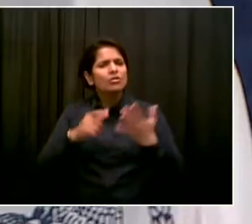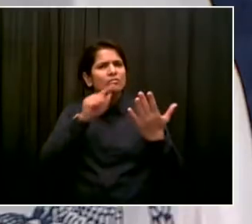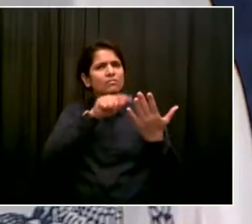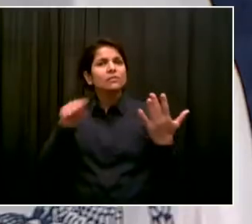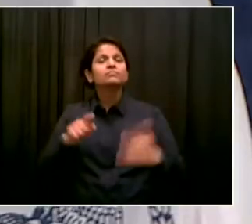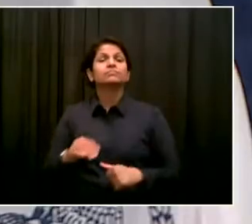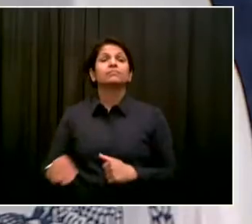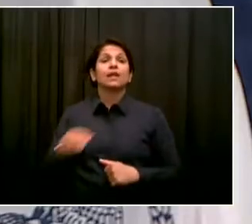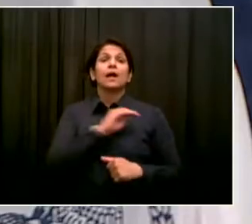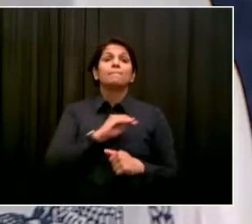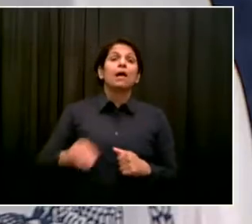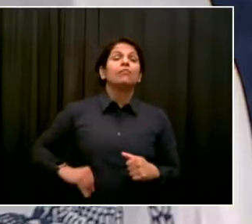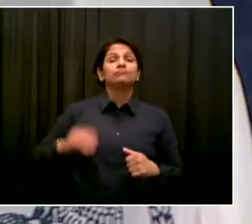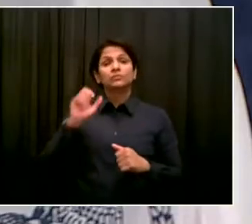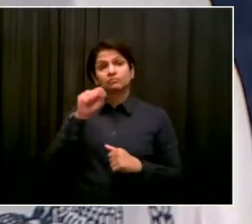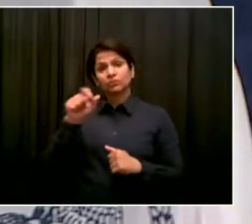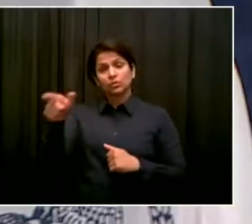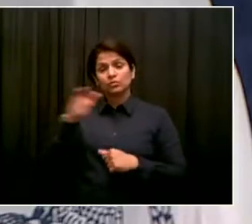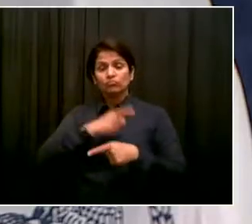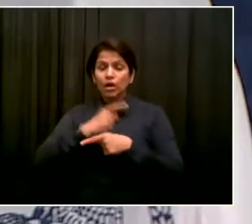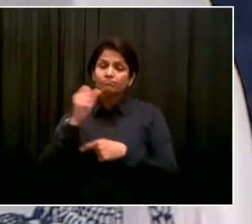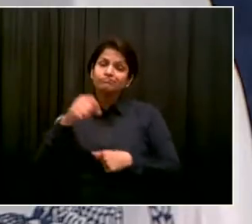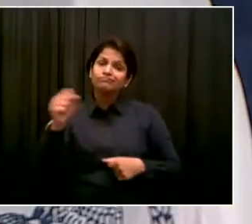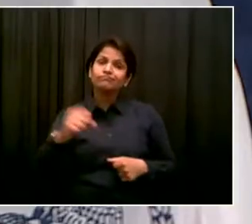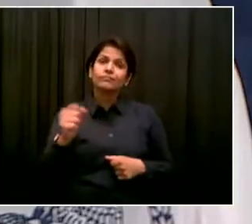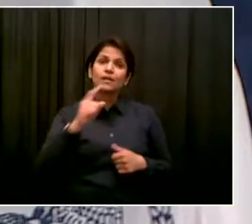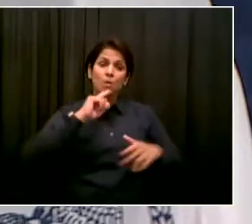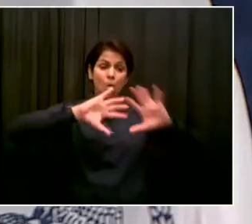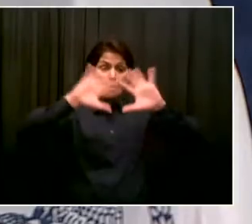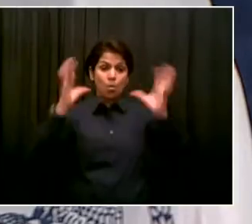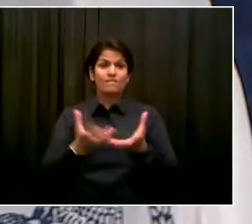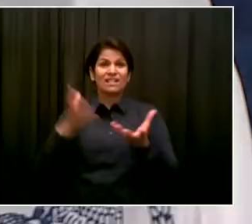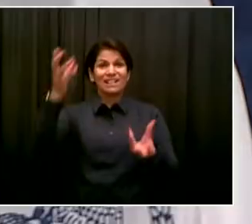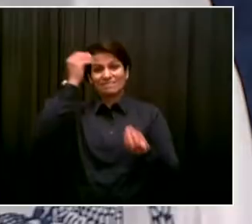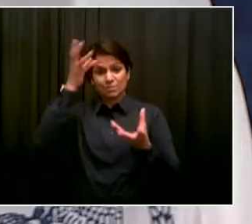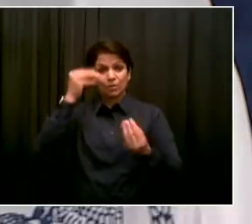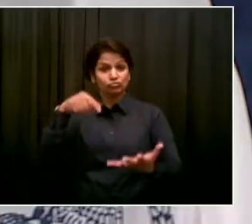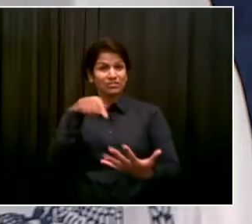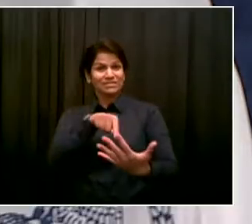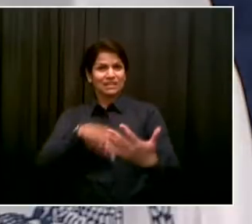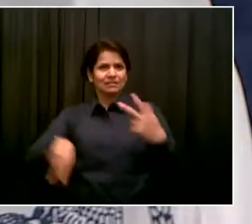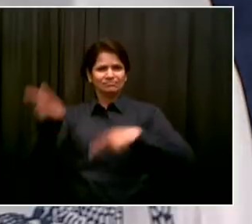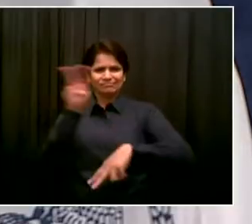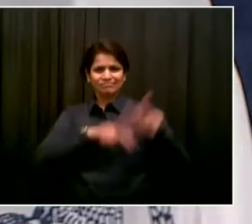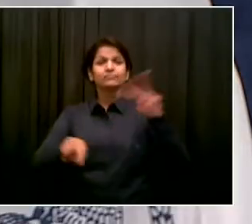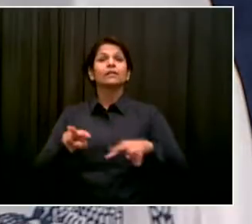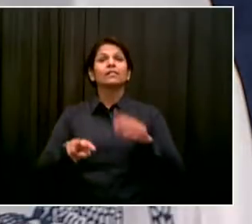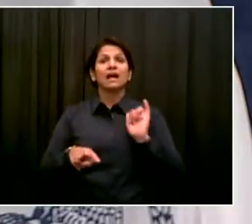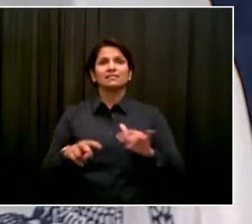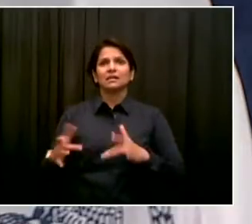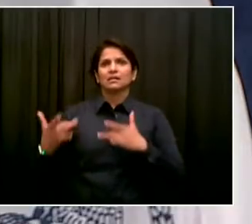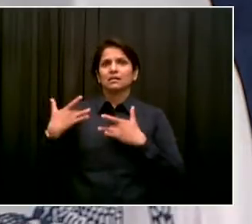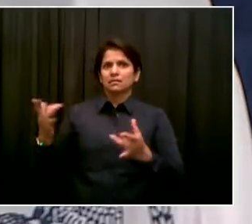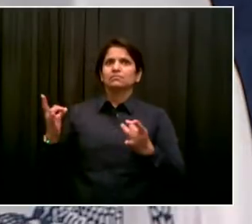TURNED TO THE CHIEF. YOU'RE ABSOLUTELY RIGHT, I WATCHED THE CONS TANT FL OWOF